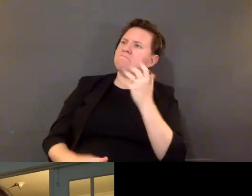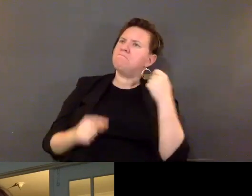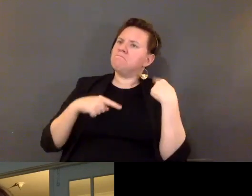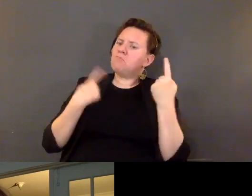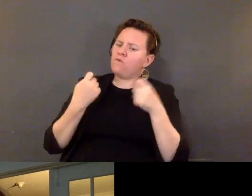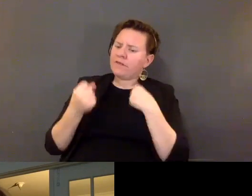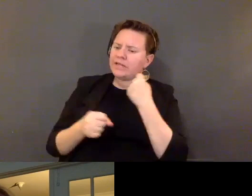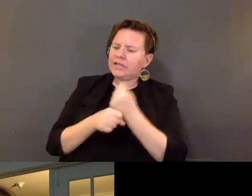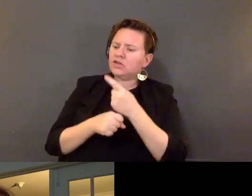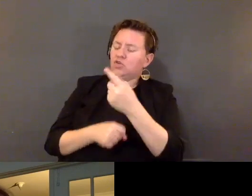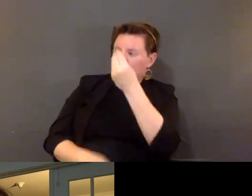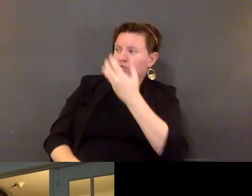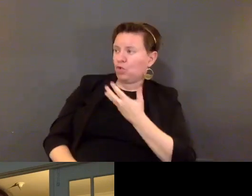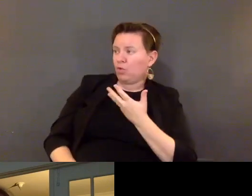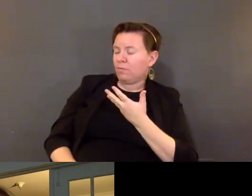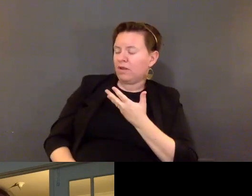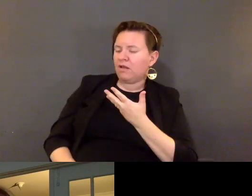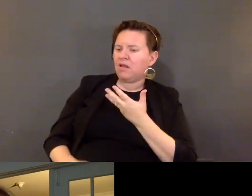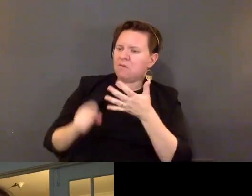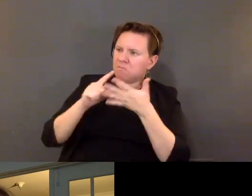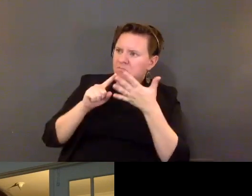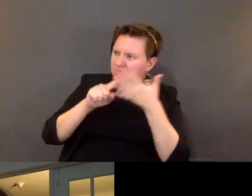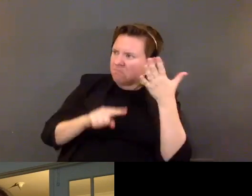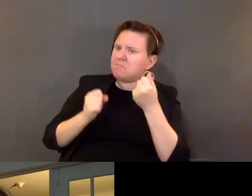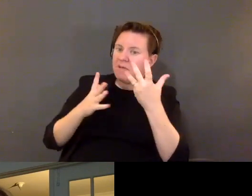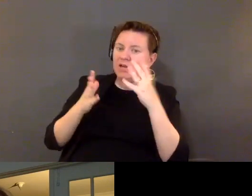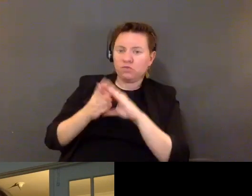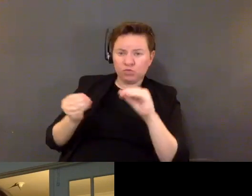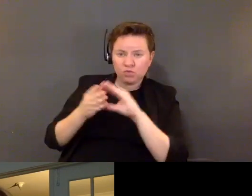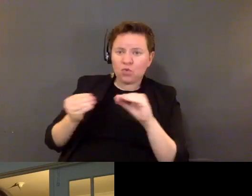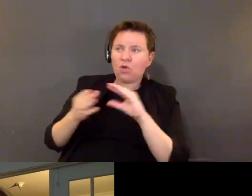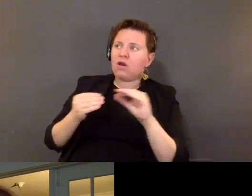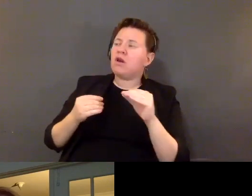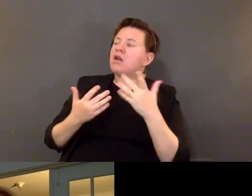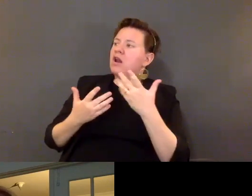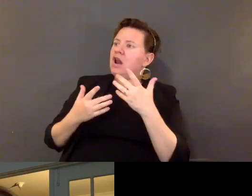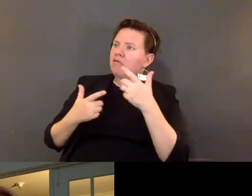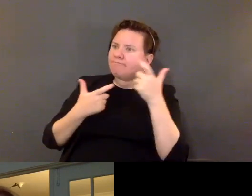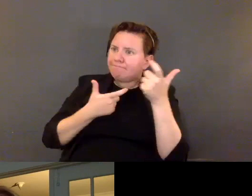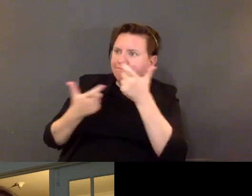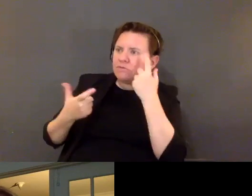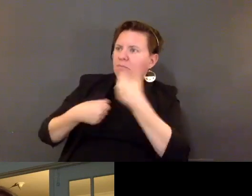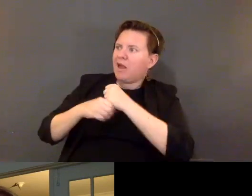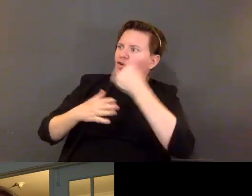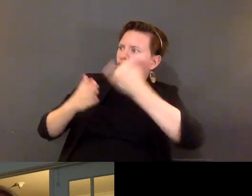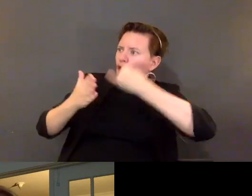you've told me a lot of these stories and i've watched you make a lot of this art and